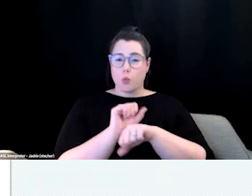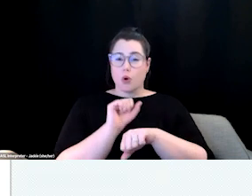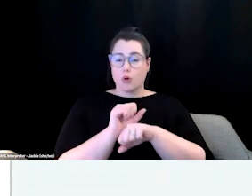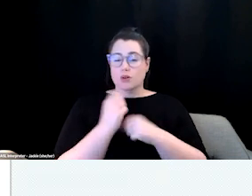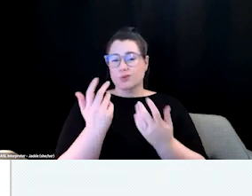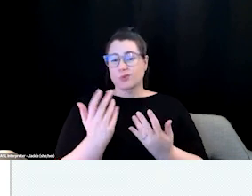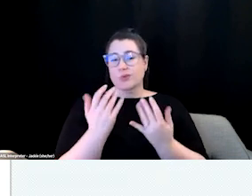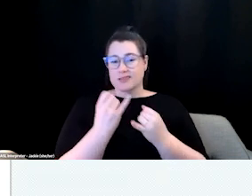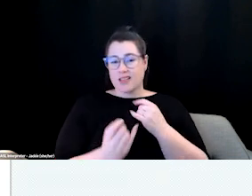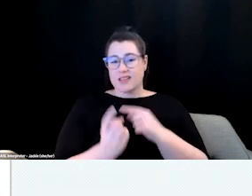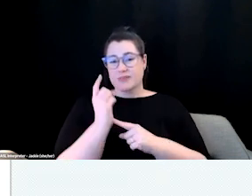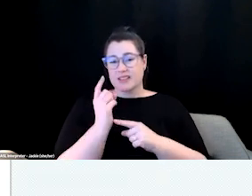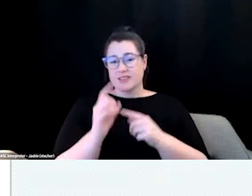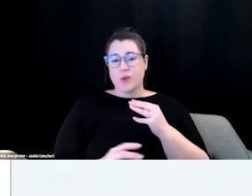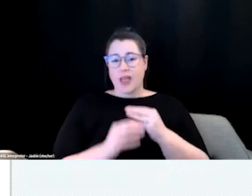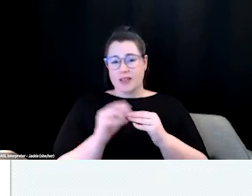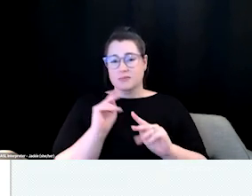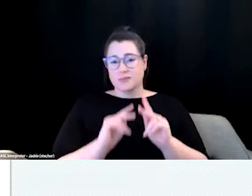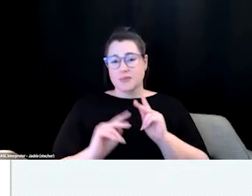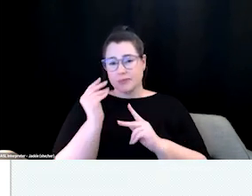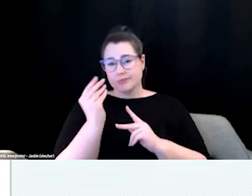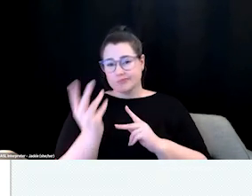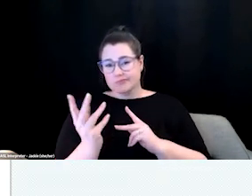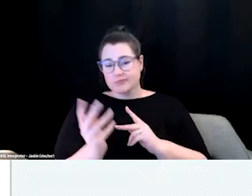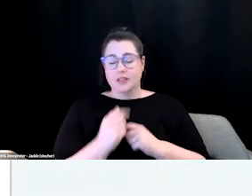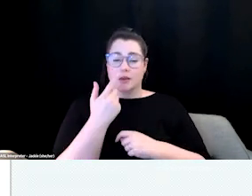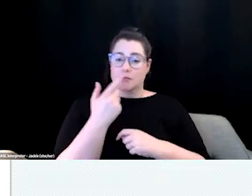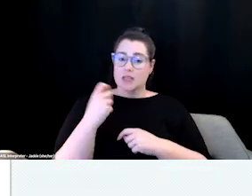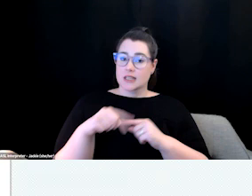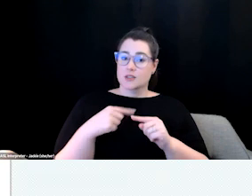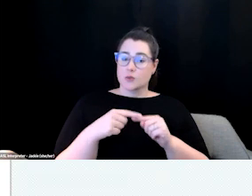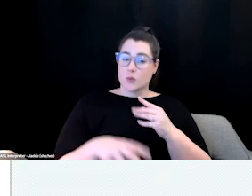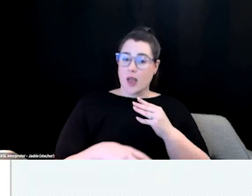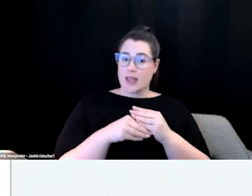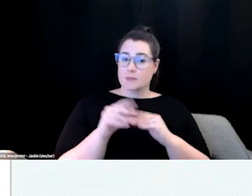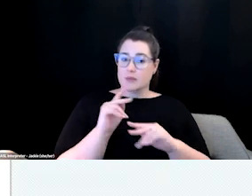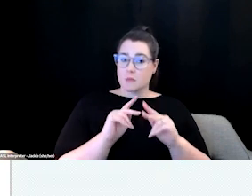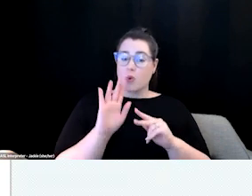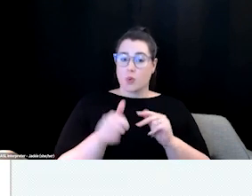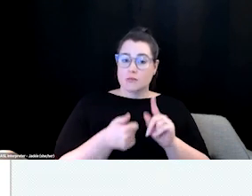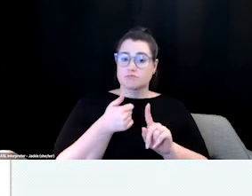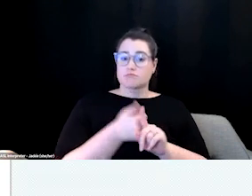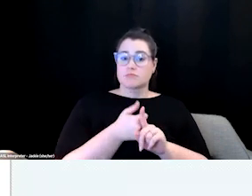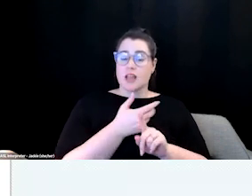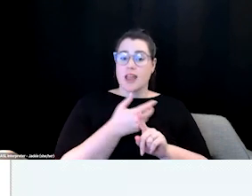to add people just because when you add people, it does impact and pre-populate the sections of your proposal.